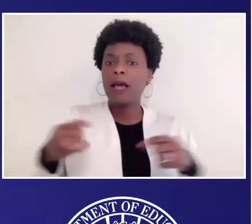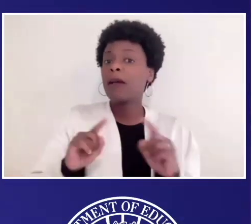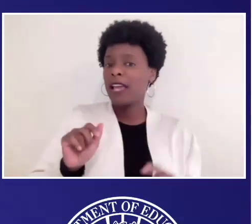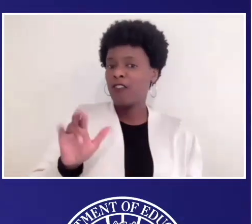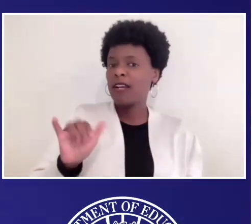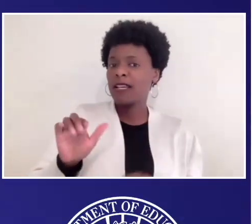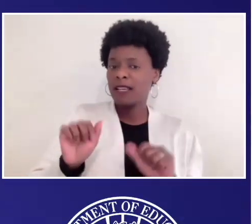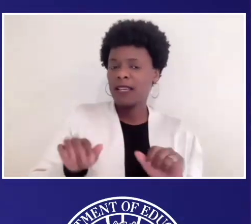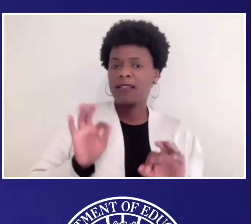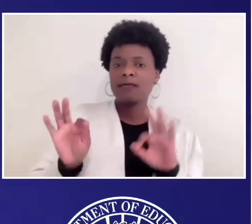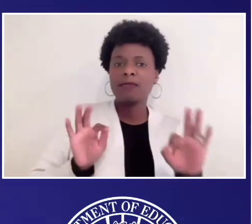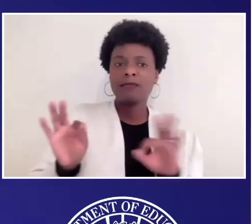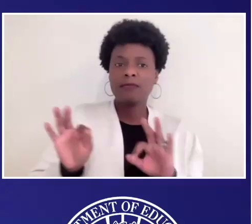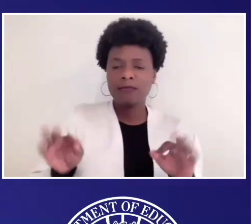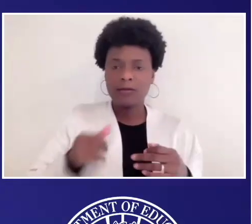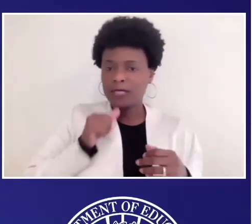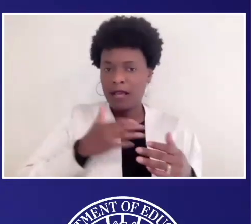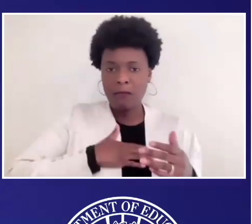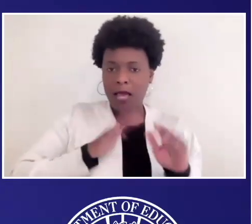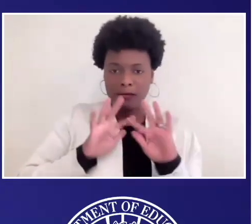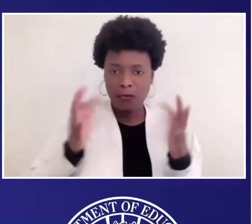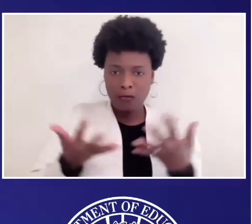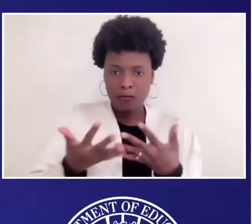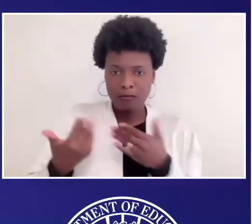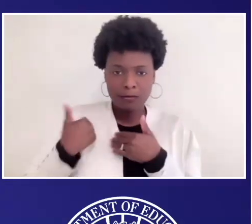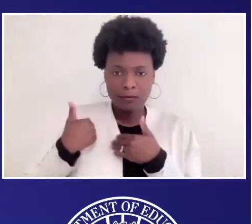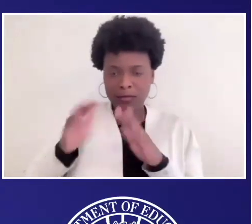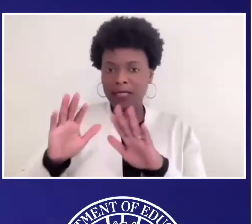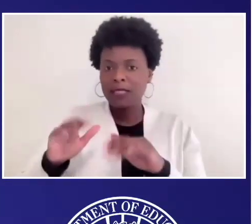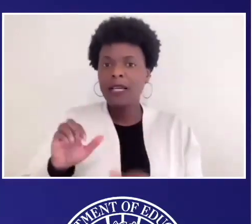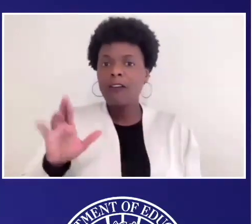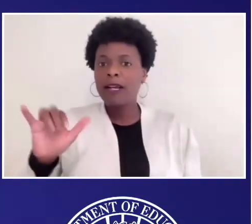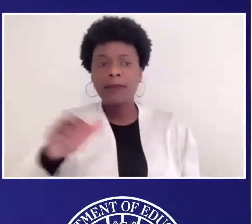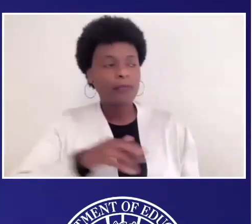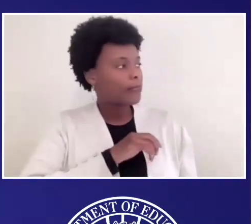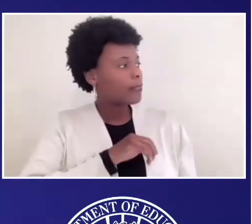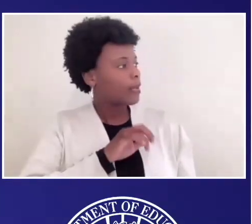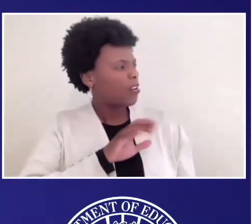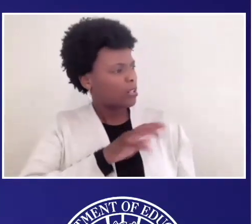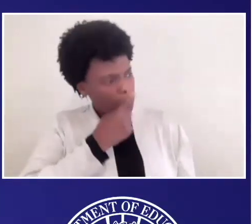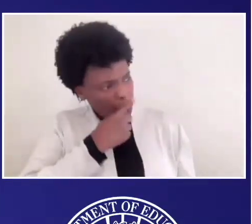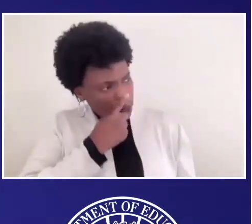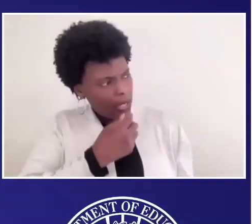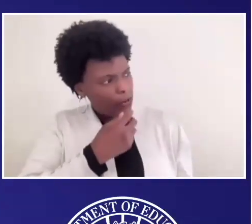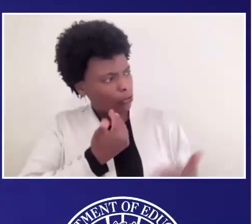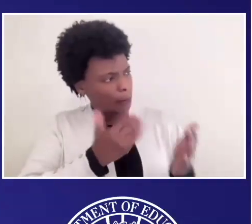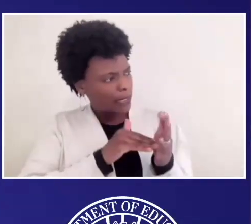I would really be way out of my realm if I did that. Eric Hardy, FSA. Can you repeat the first part of that? I want to make sure I caught it.